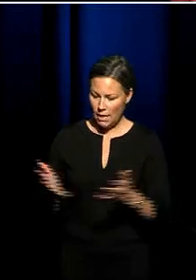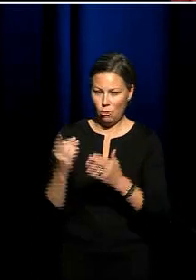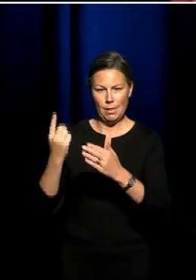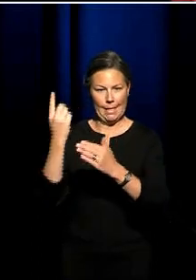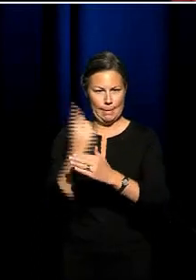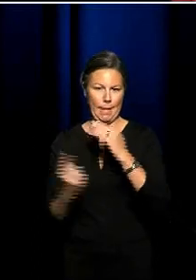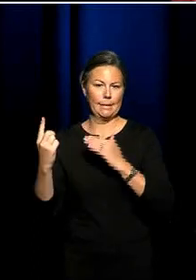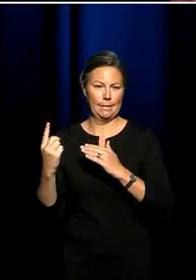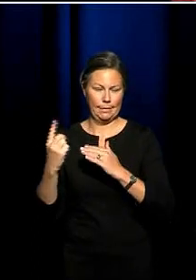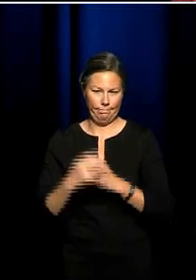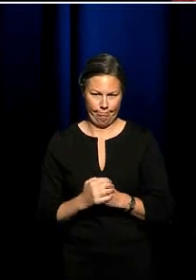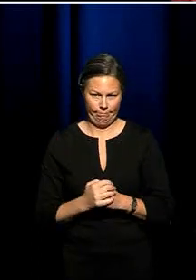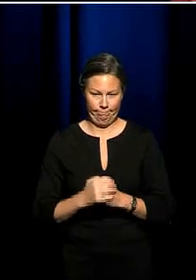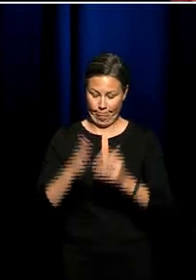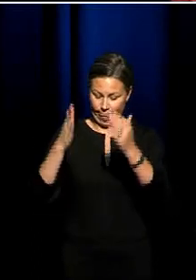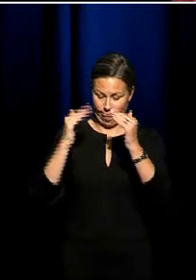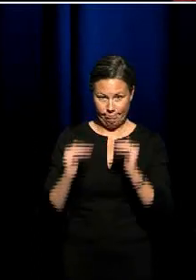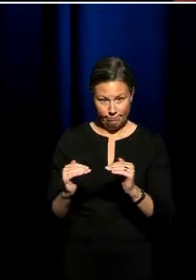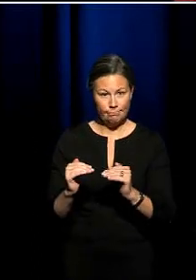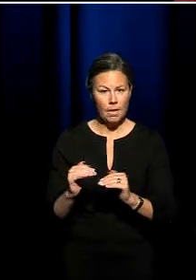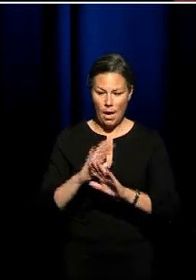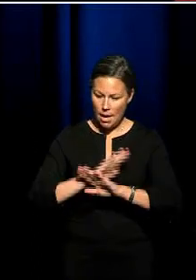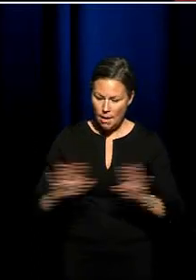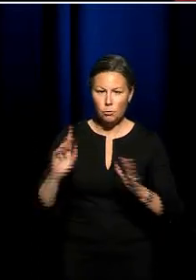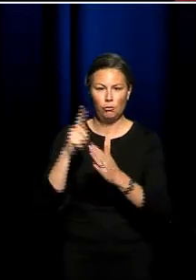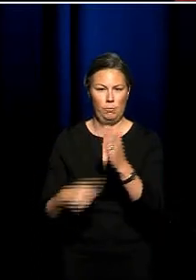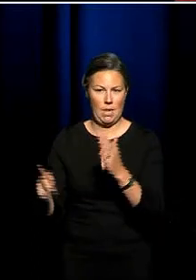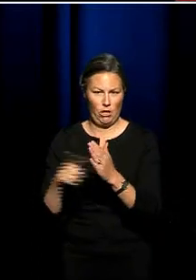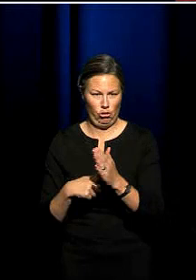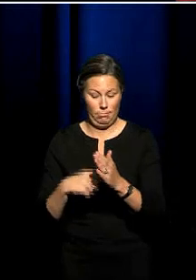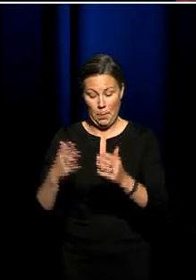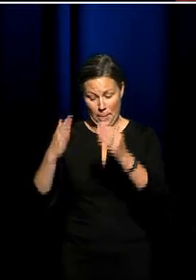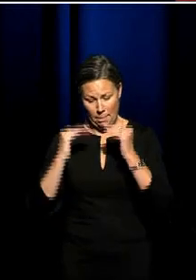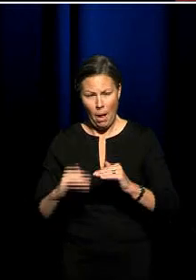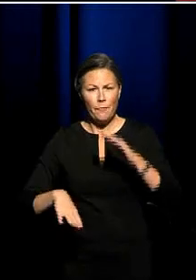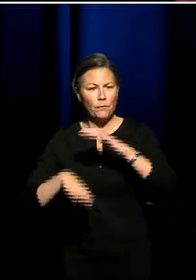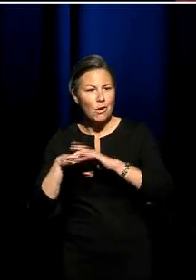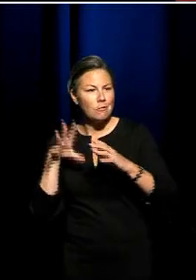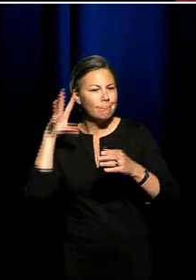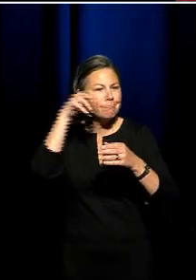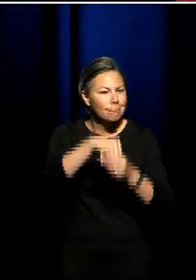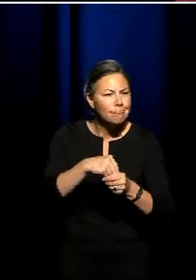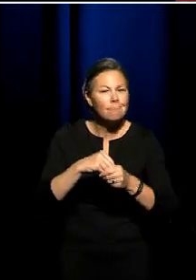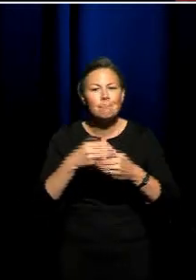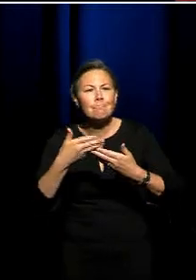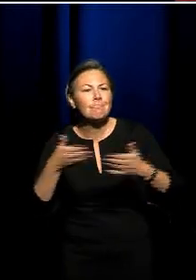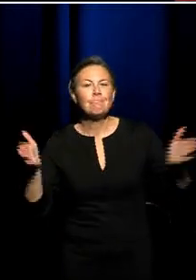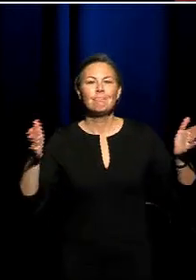(b) Non-discrimination; (c) Full and active participation and inclusion in society;